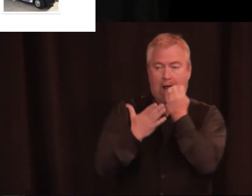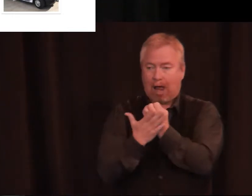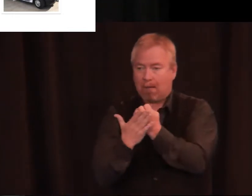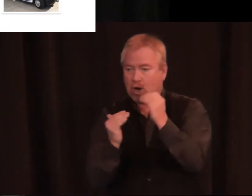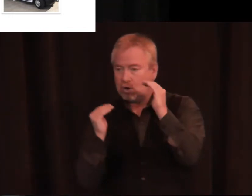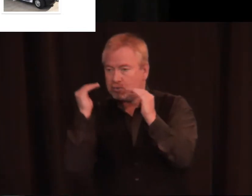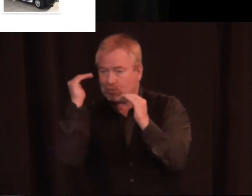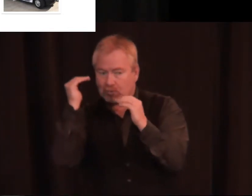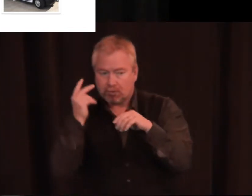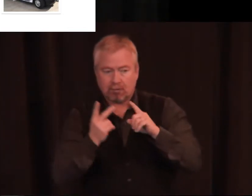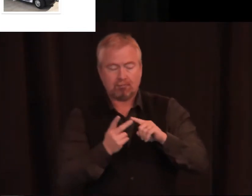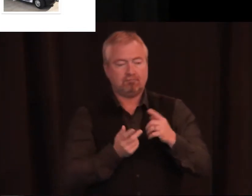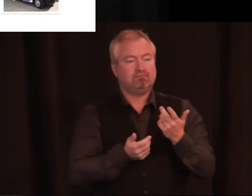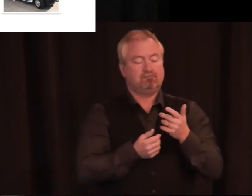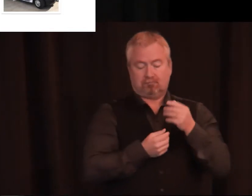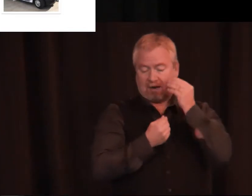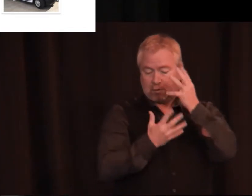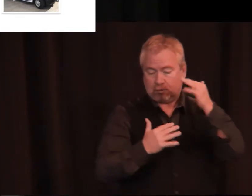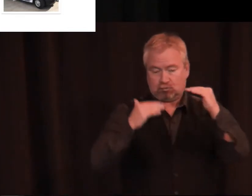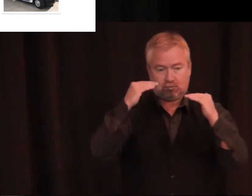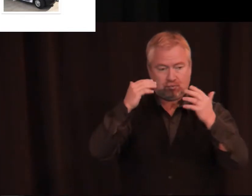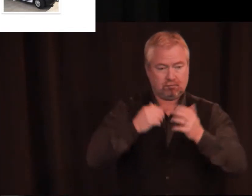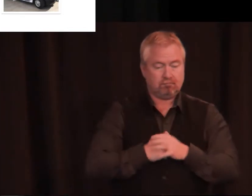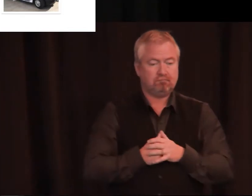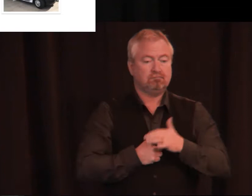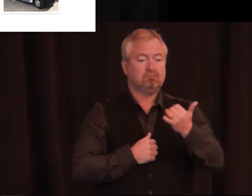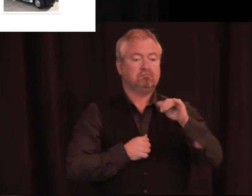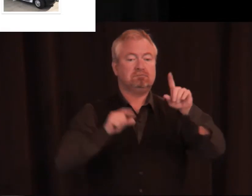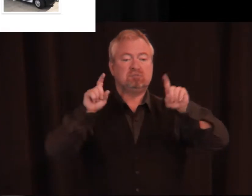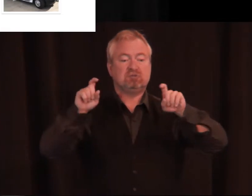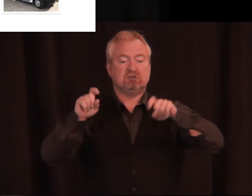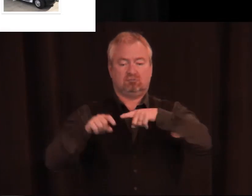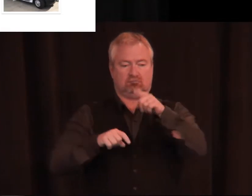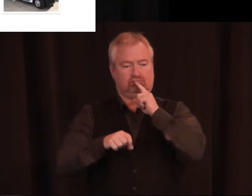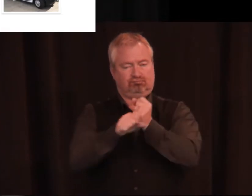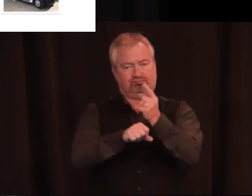We tested the children, we've tested them almost every year for the past ten years.